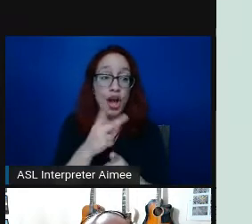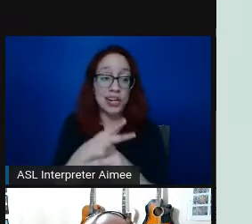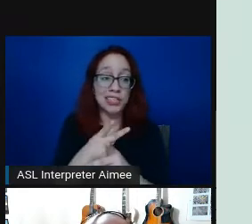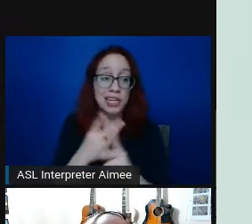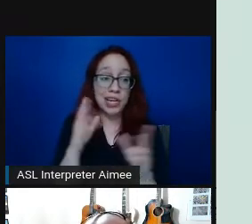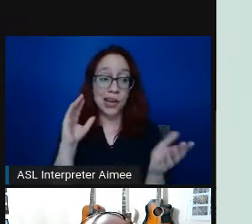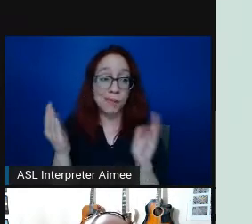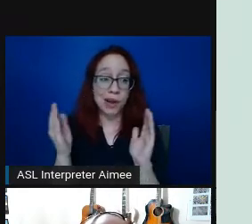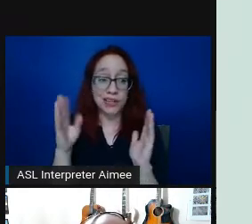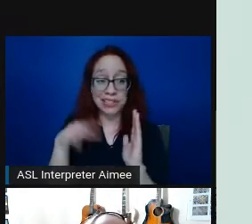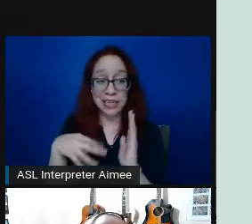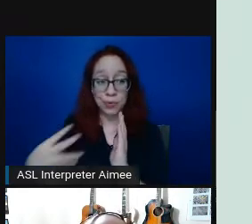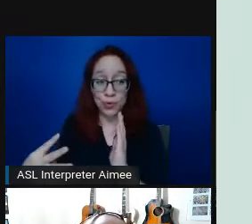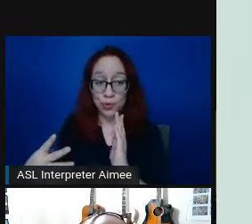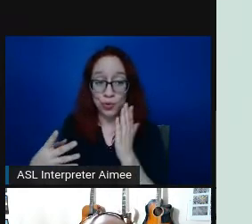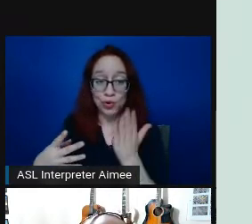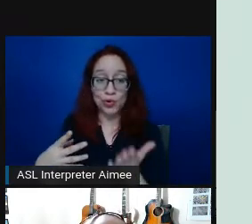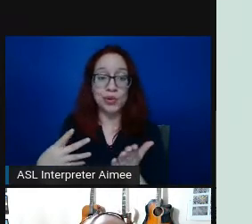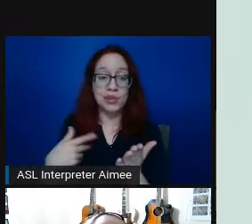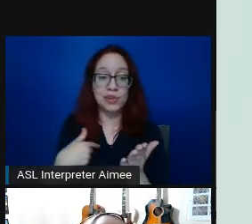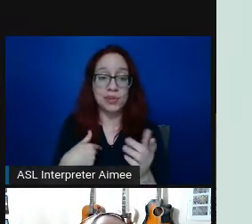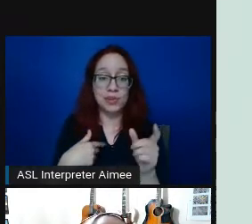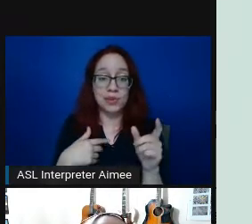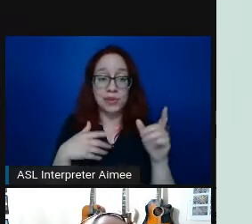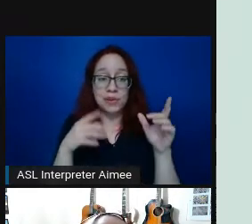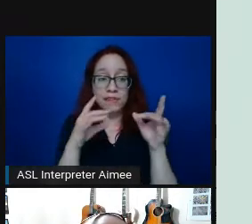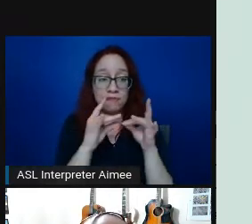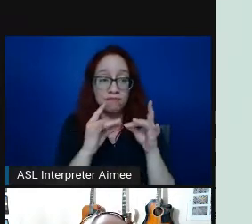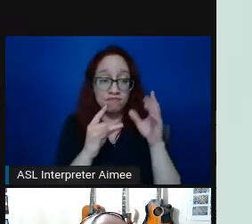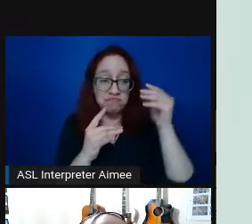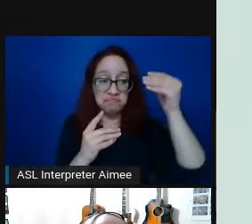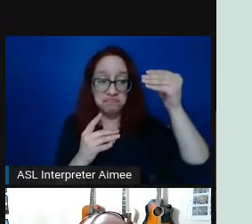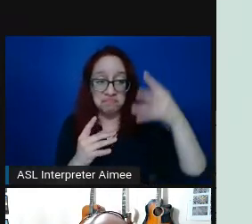would be where I've got features down the left-hand side